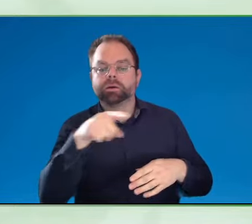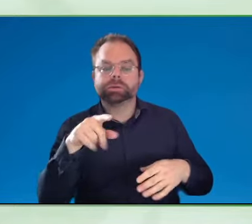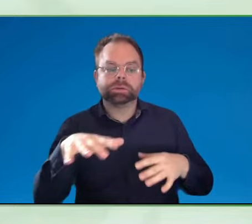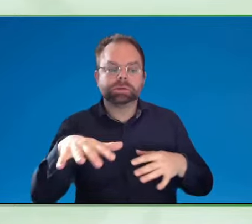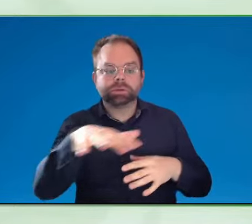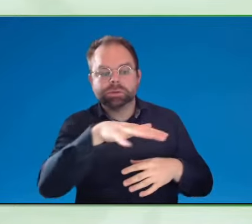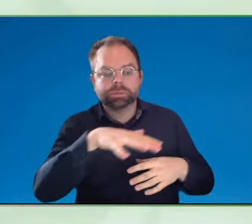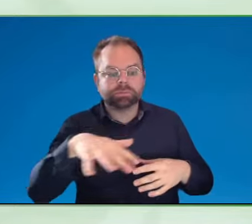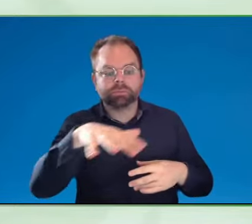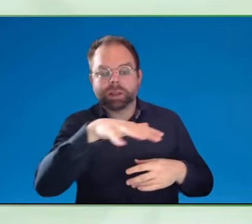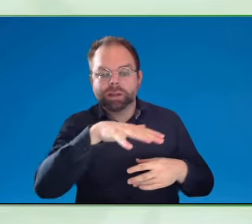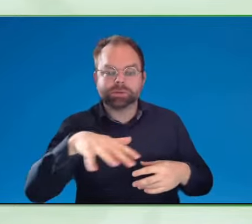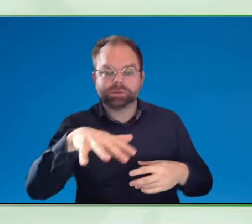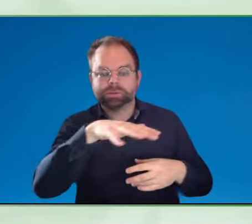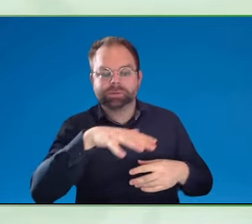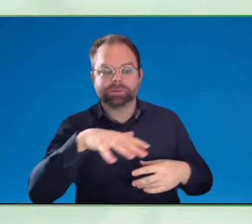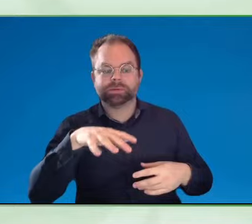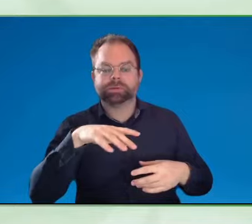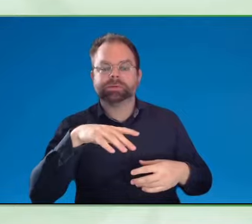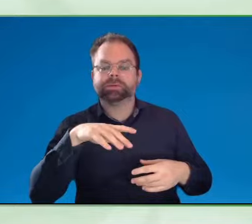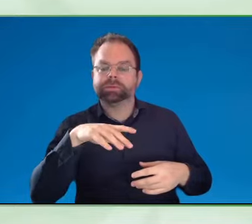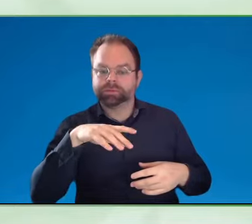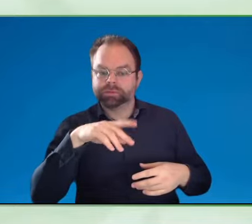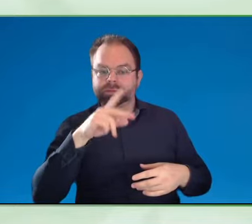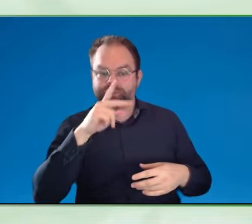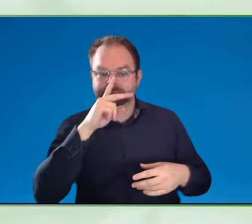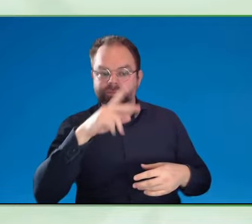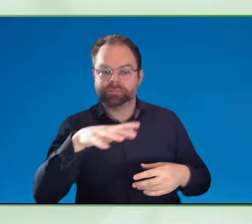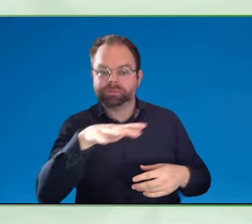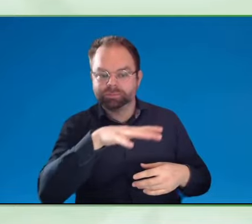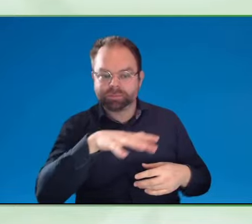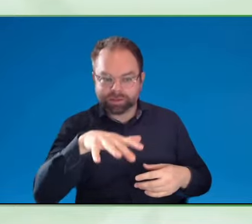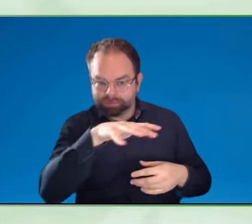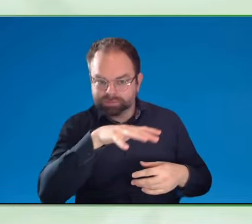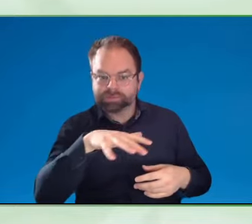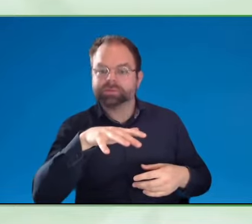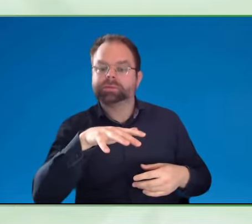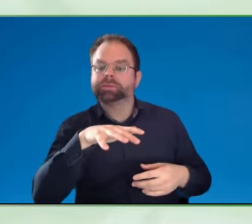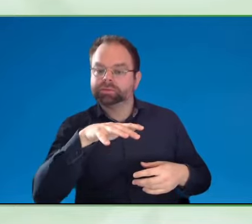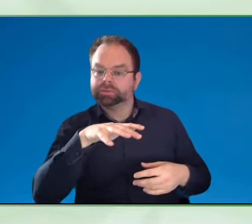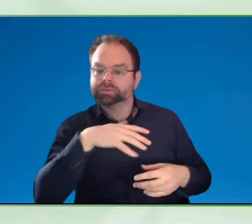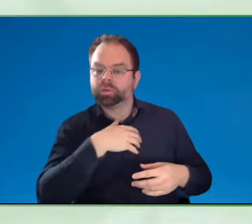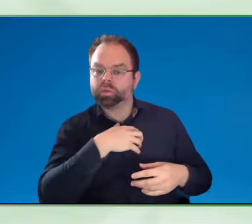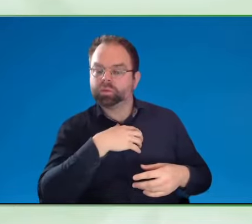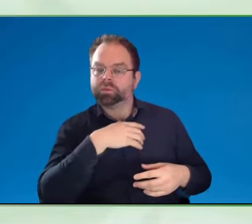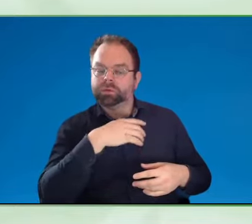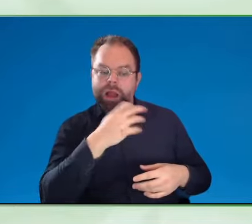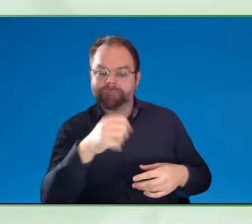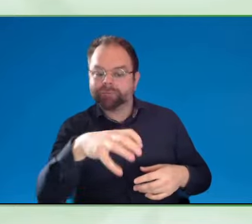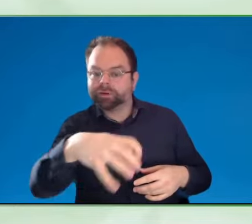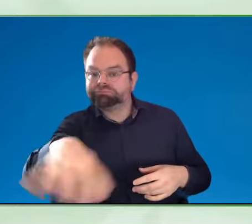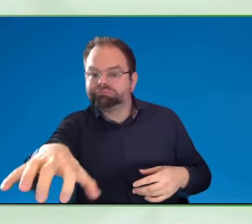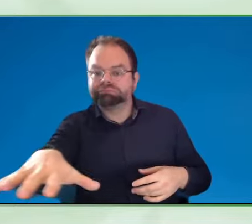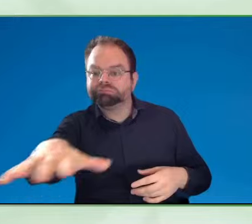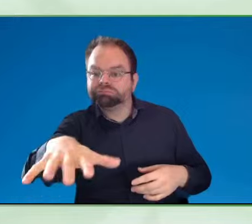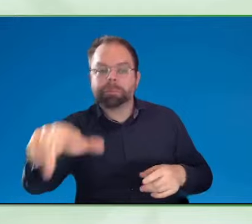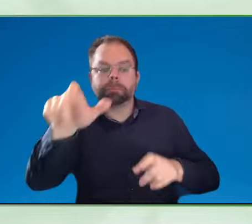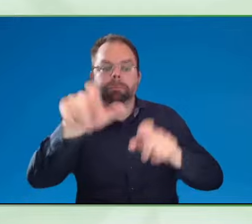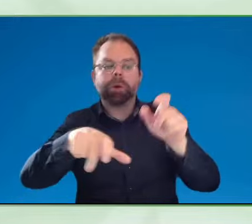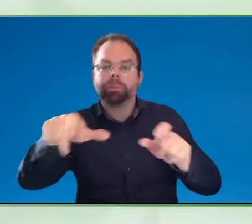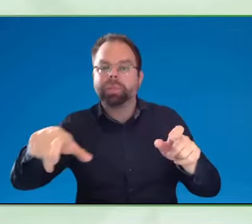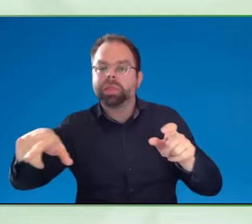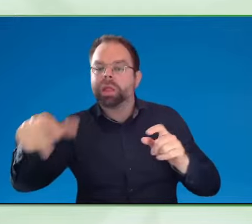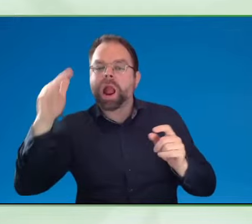Across the network, more people have disabilities and we are seeing more in the library space,